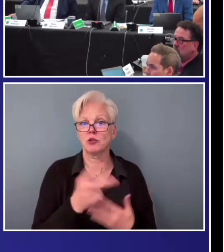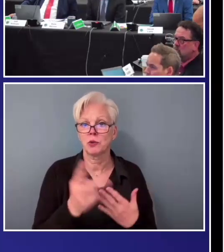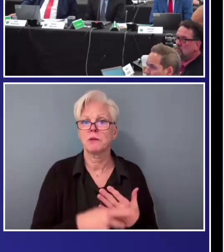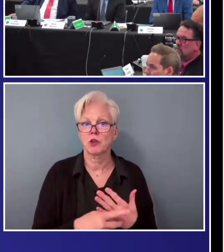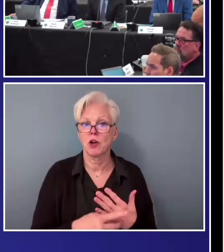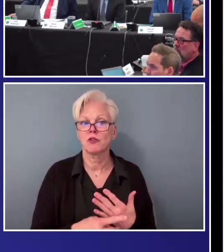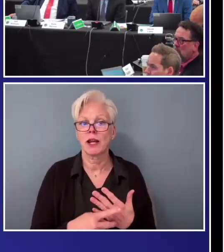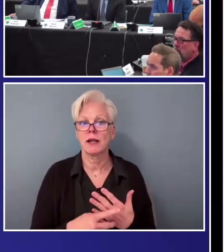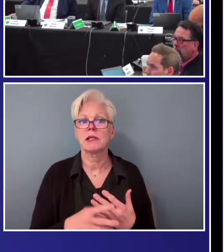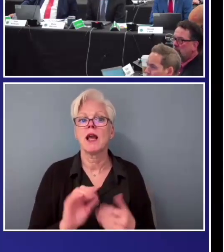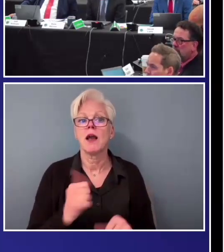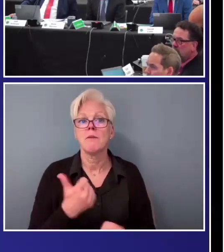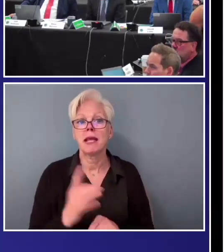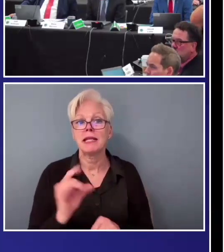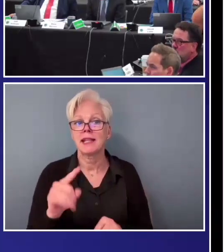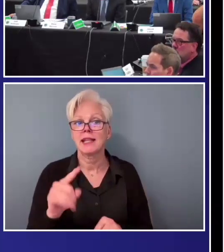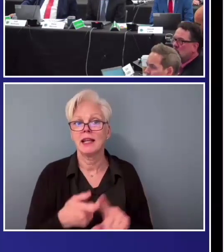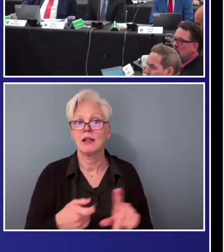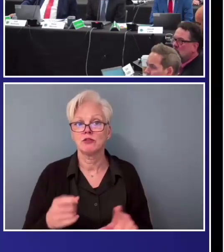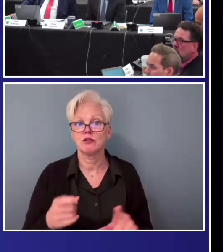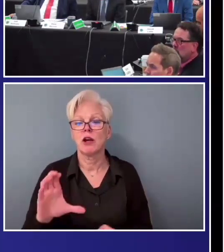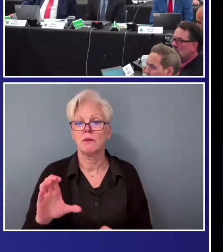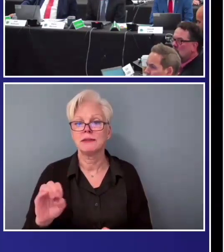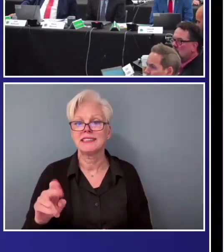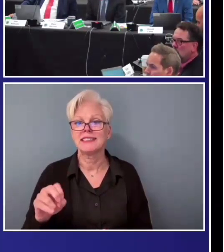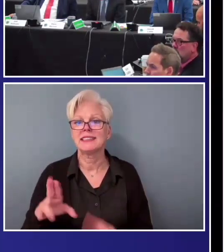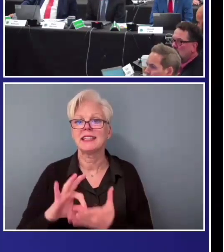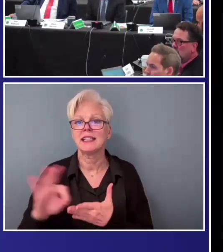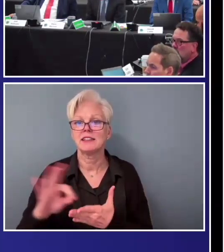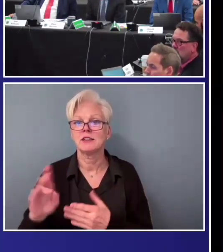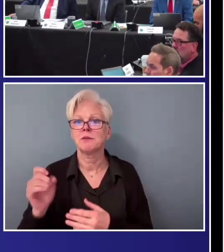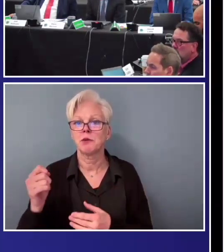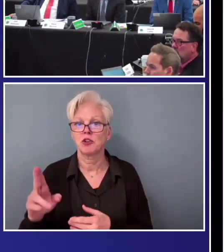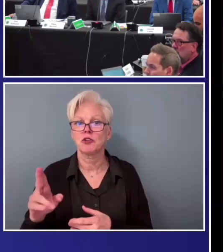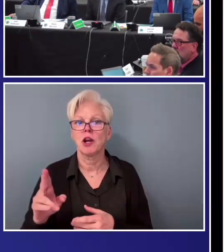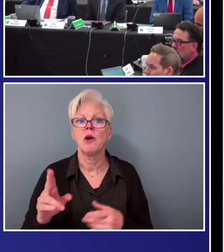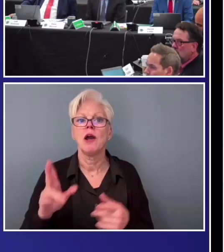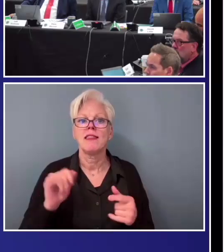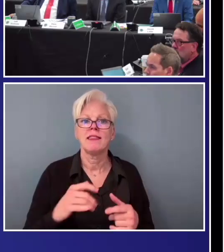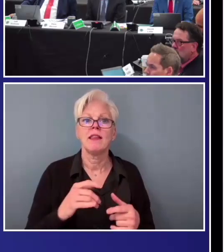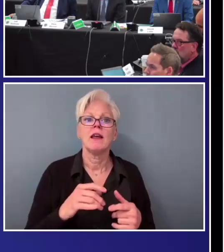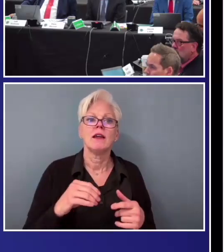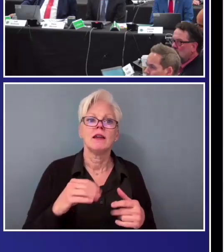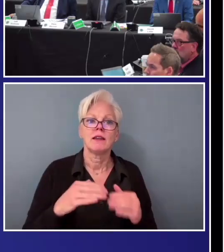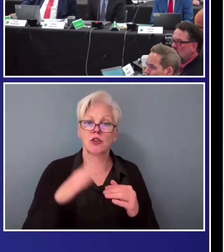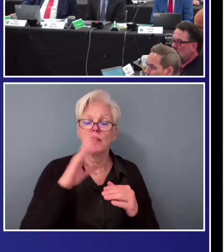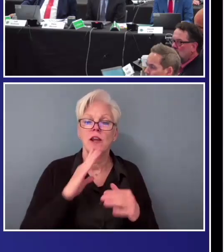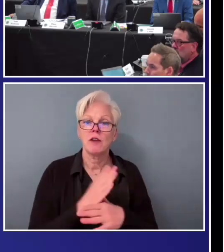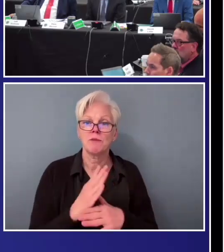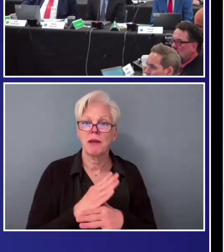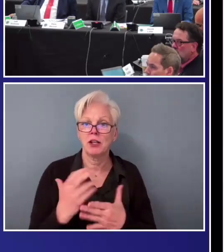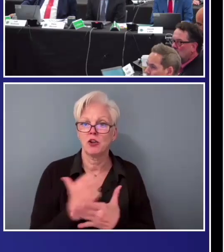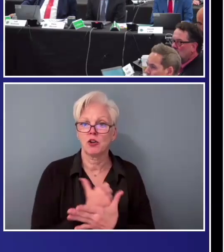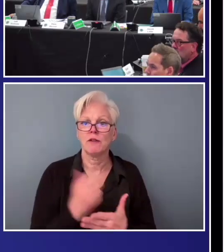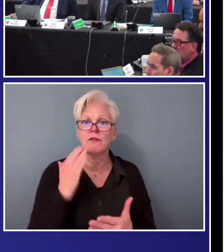based on data from the Census Bureau, the threshold is the median earnings for working adults aged 25 to 34,